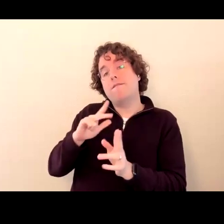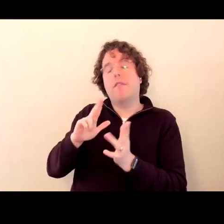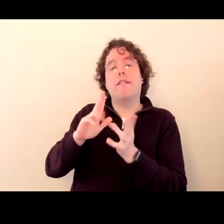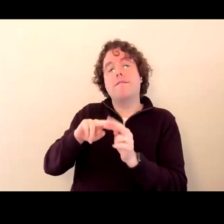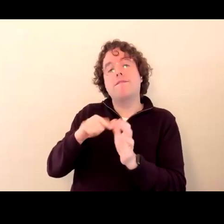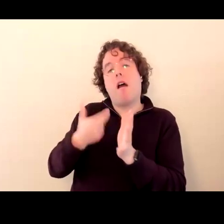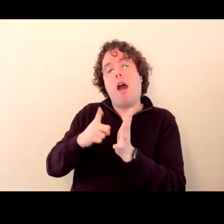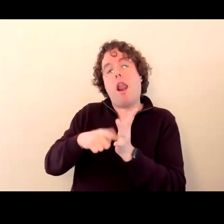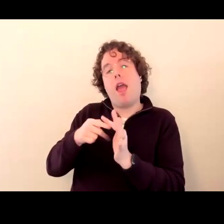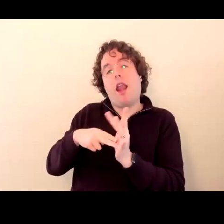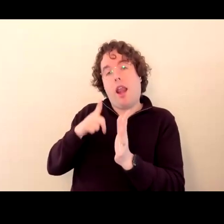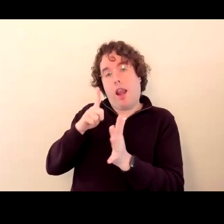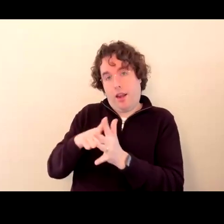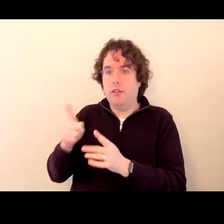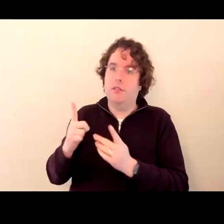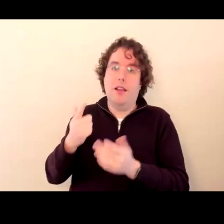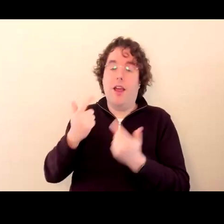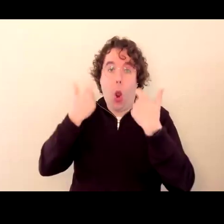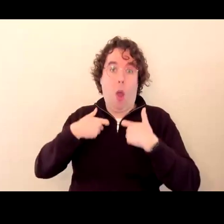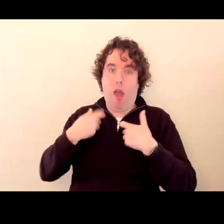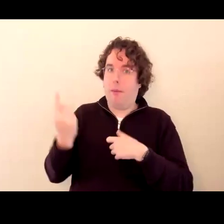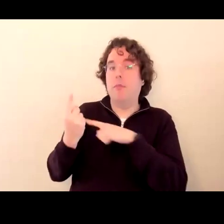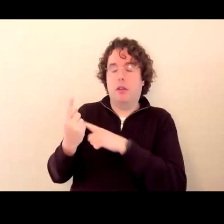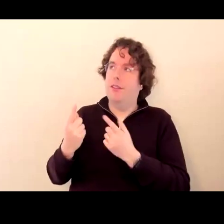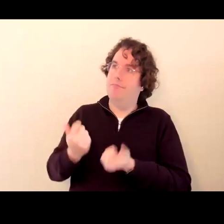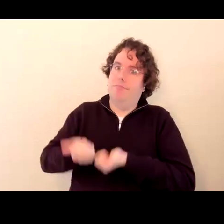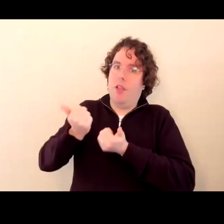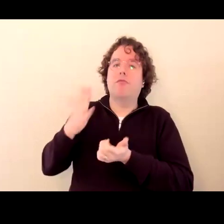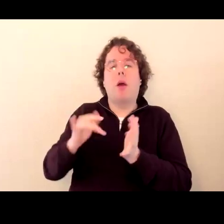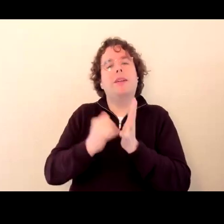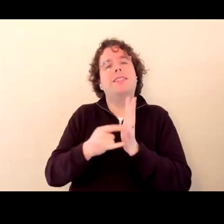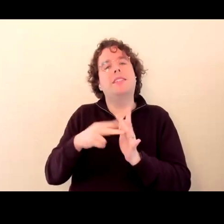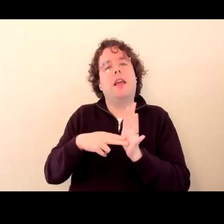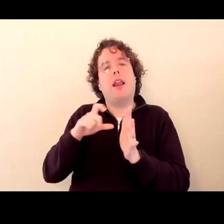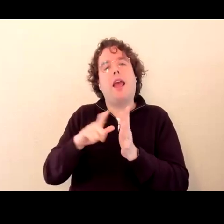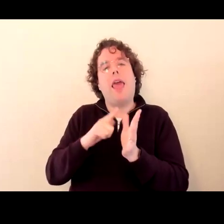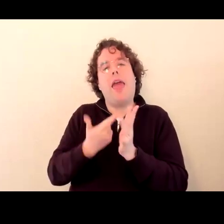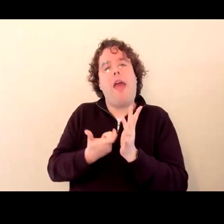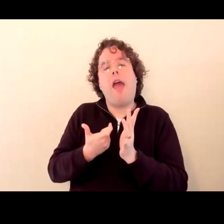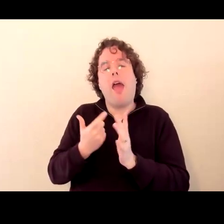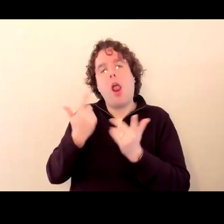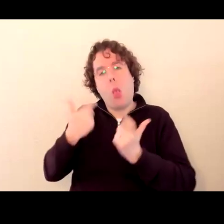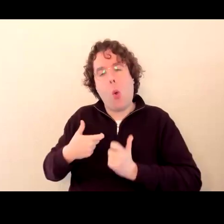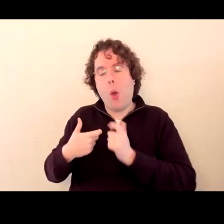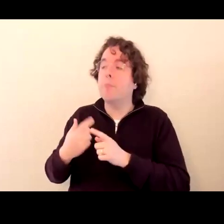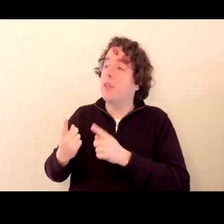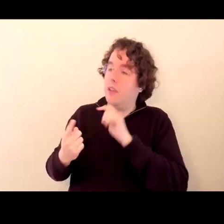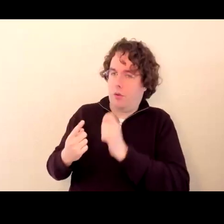Sinclairs Law, and I think he will do a better job of introducing himself. So I will leave the main introductions to everyone when they speak. But we have Chris McFarland.